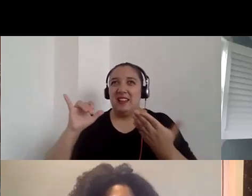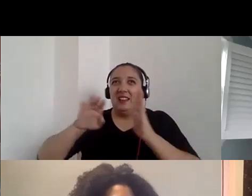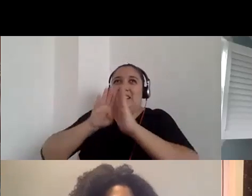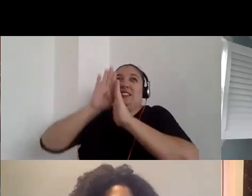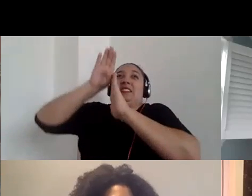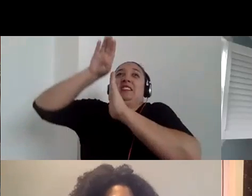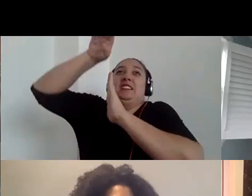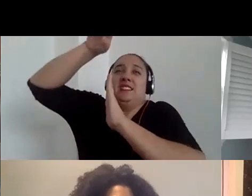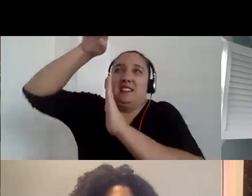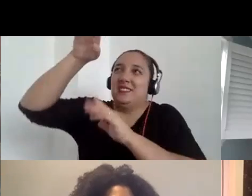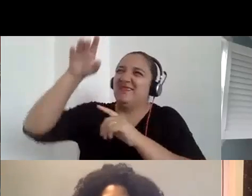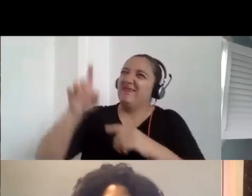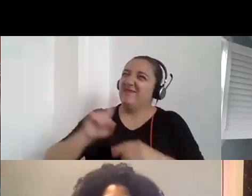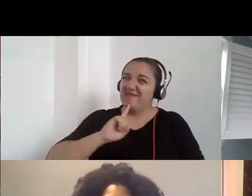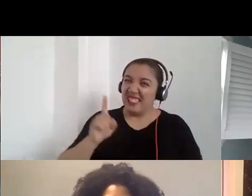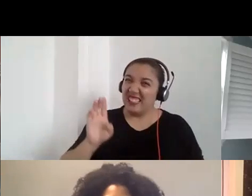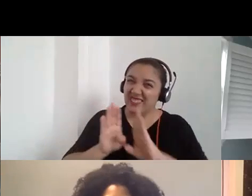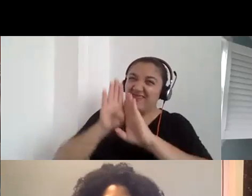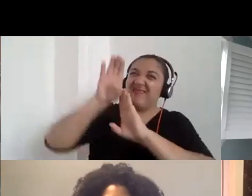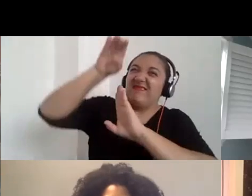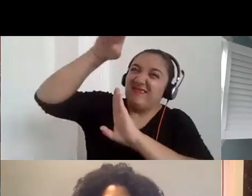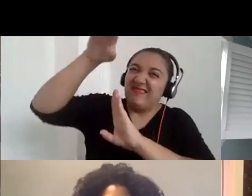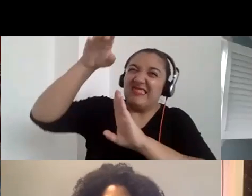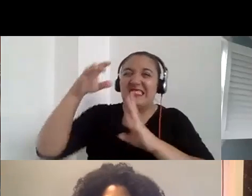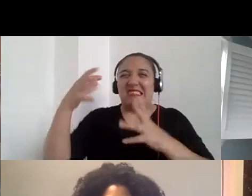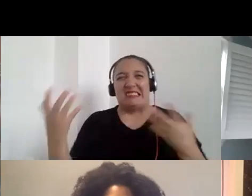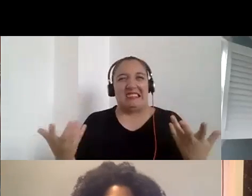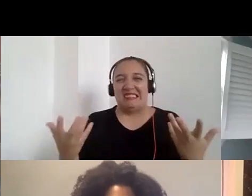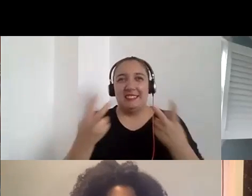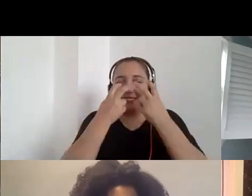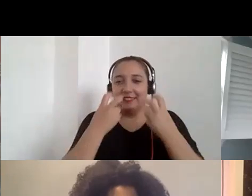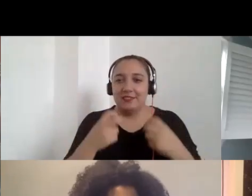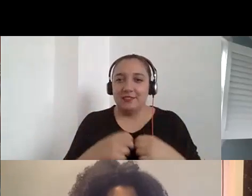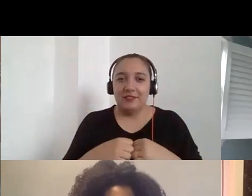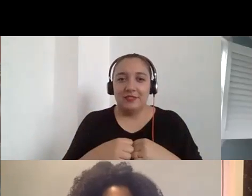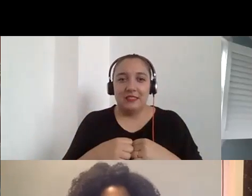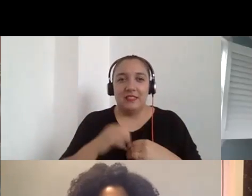What we're at an apex? Was the precivil rights movement as an apex?